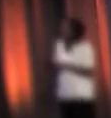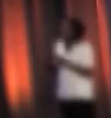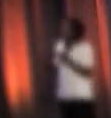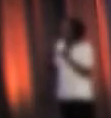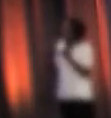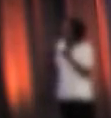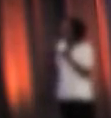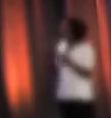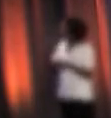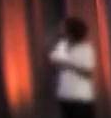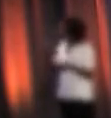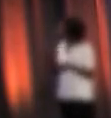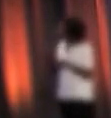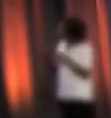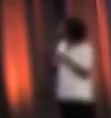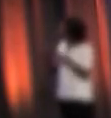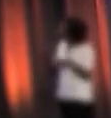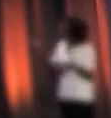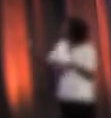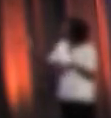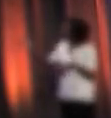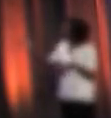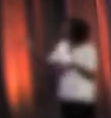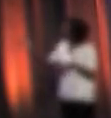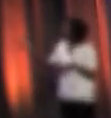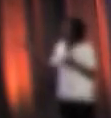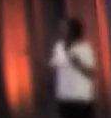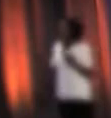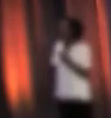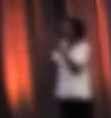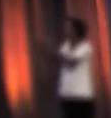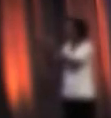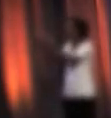awarded by the Jodis for their accessible website interface.